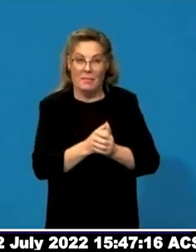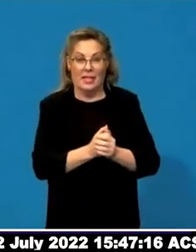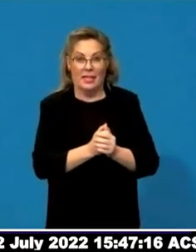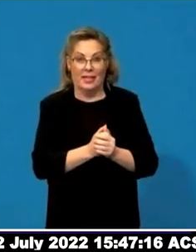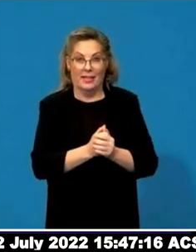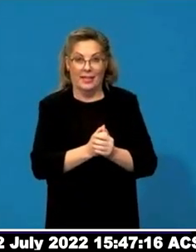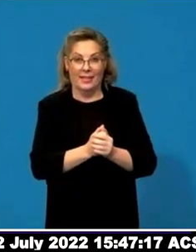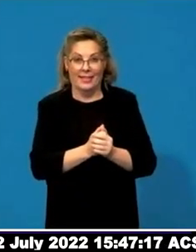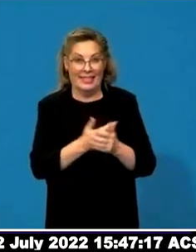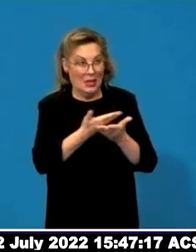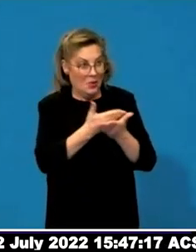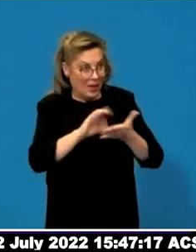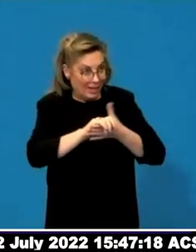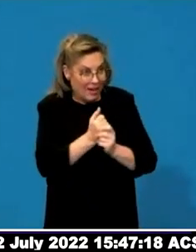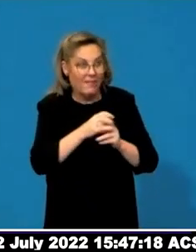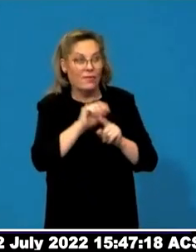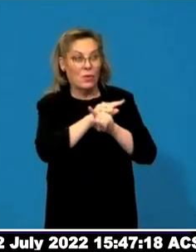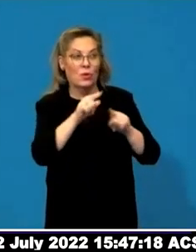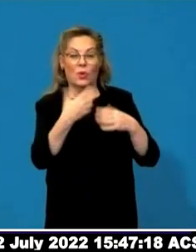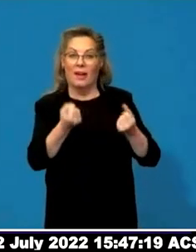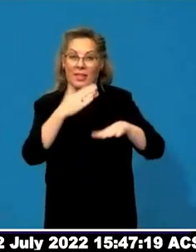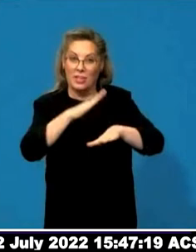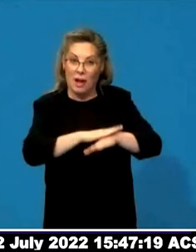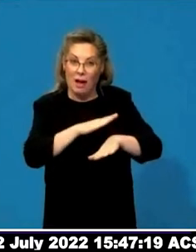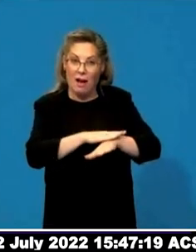We are very grateful to you for being willing to give evidence